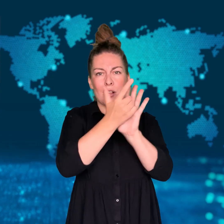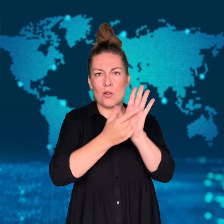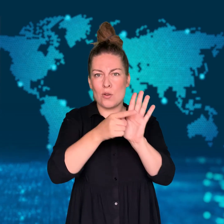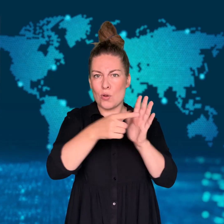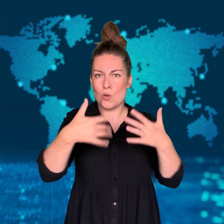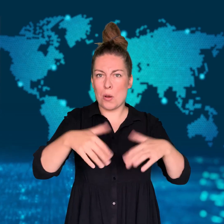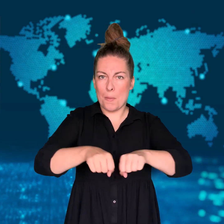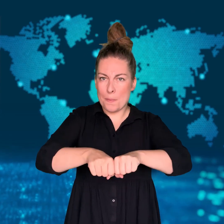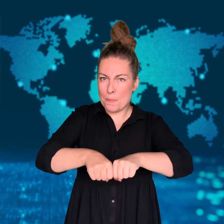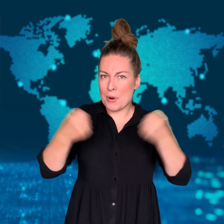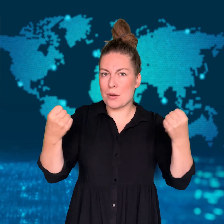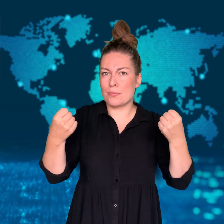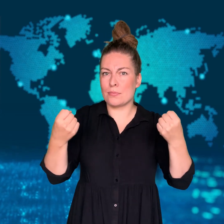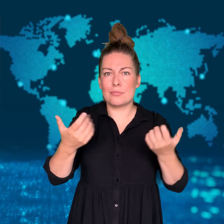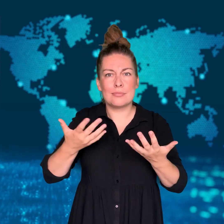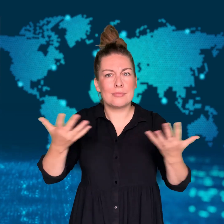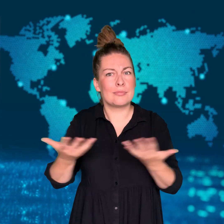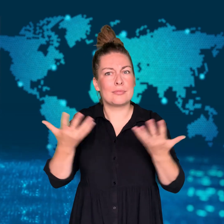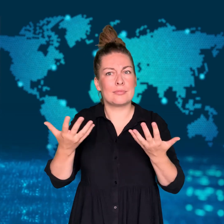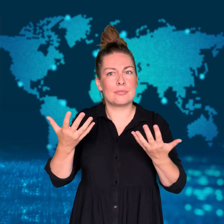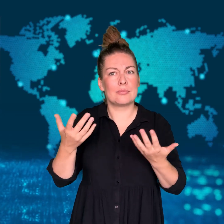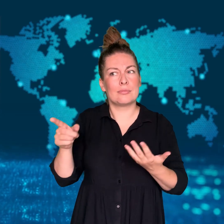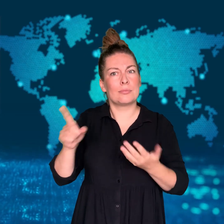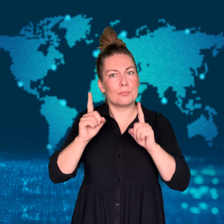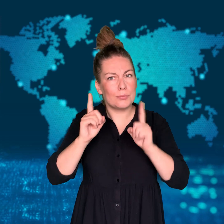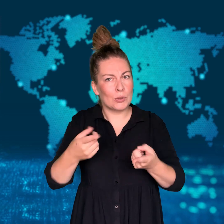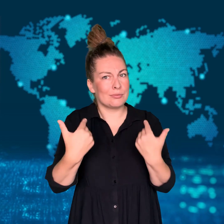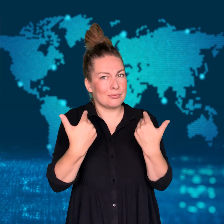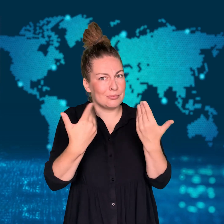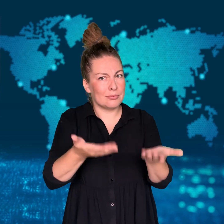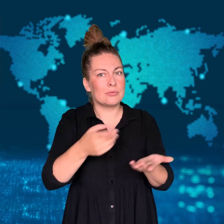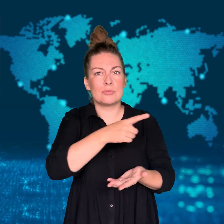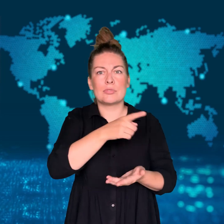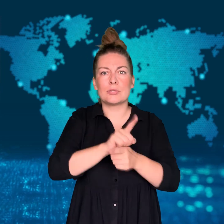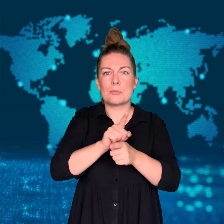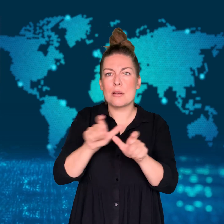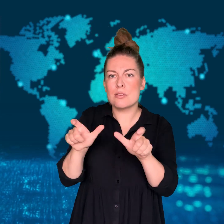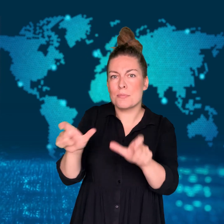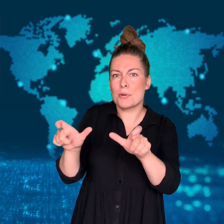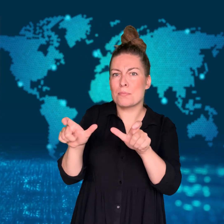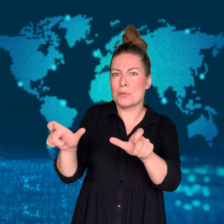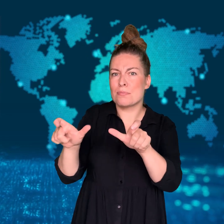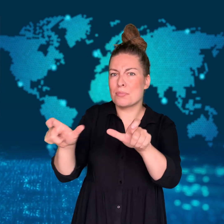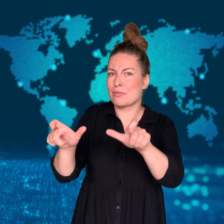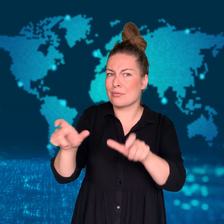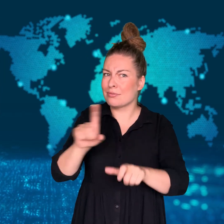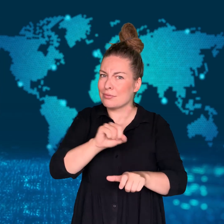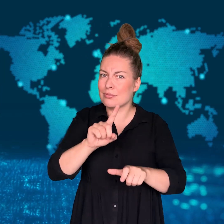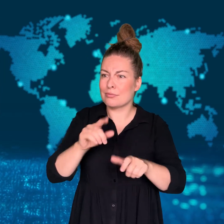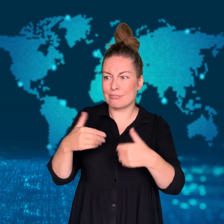the barrier since it was located inside the Philippines'